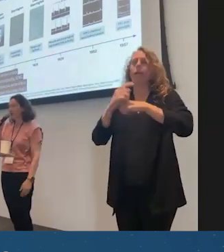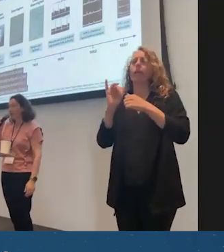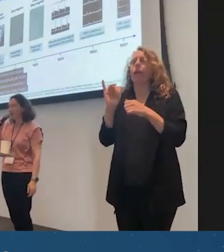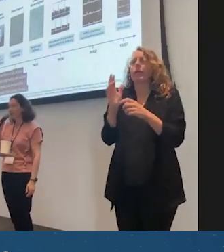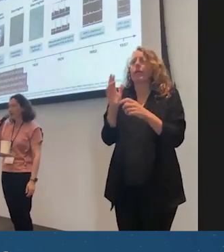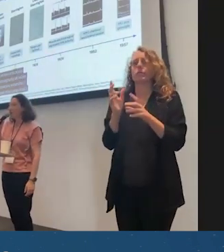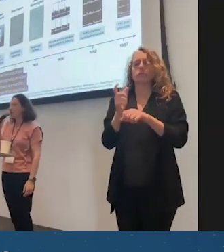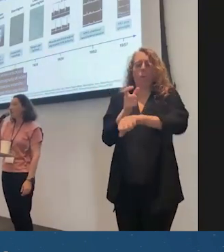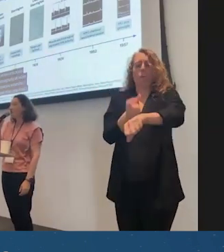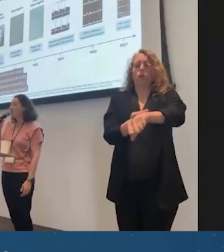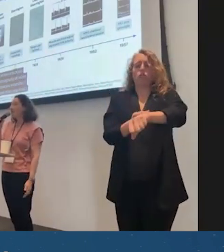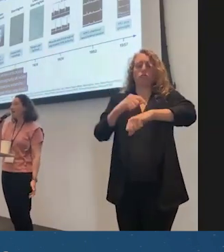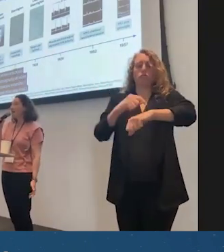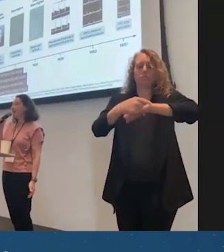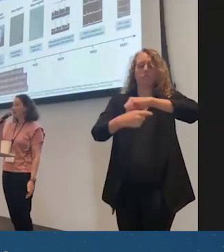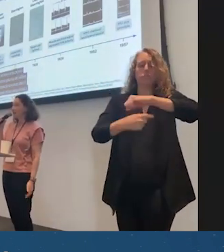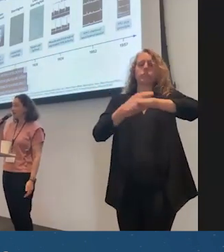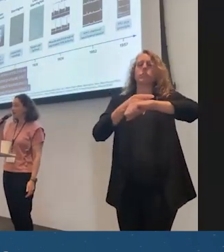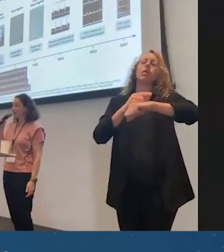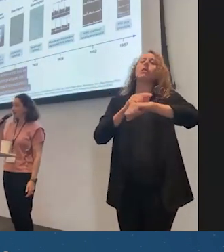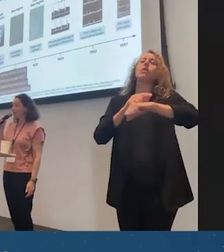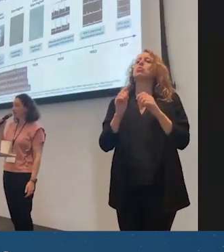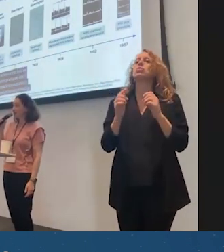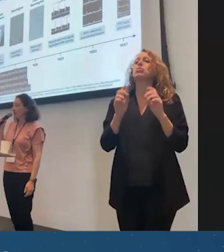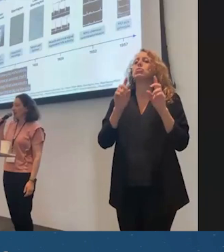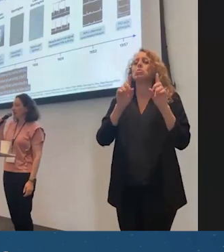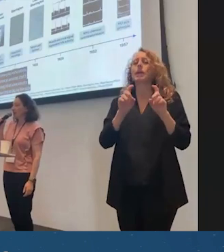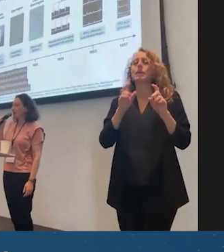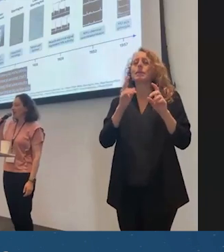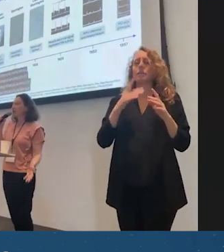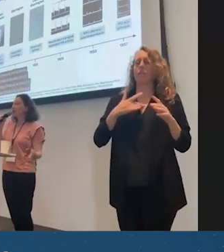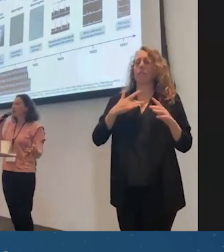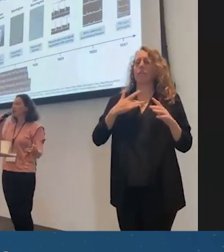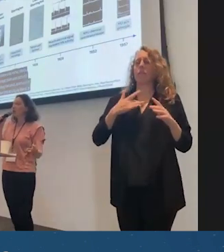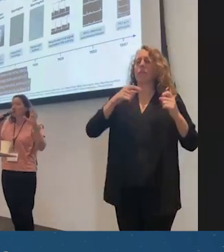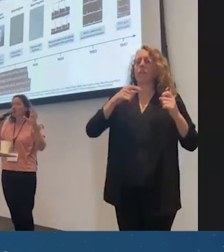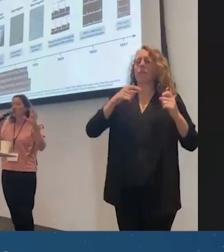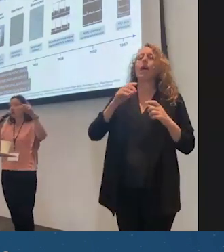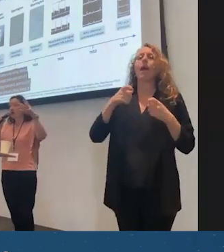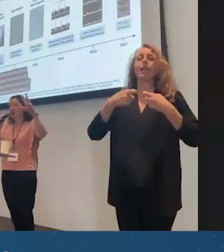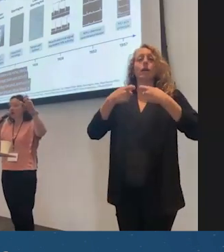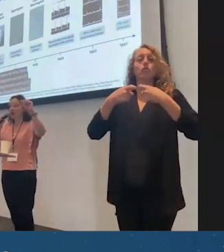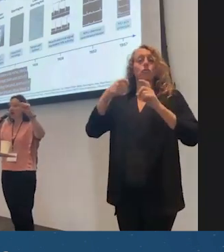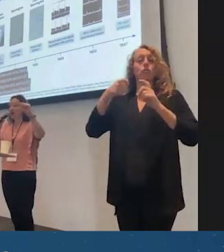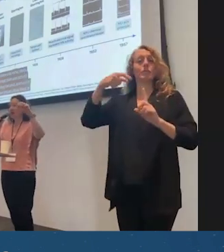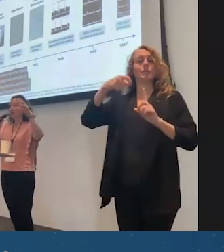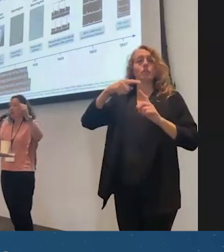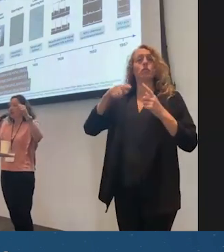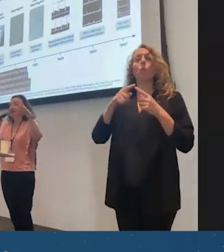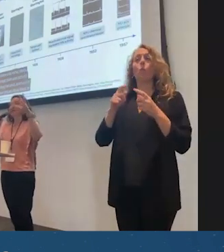for example, to detect electrical signals that are produced when a user initiates movement